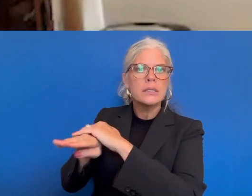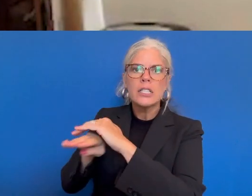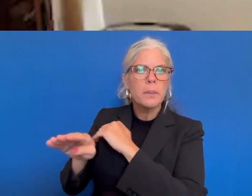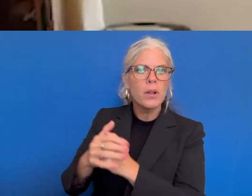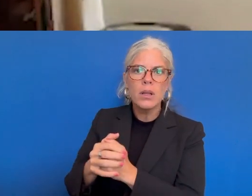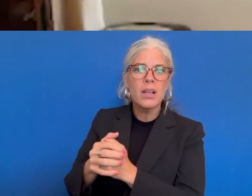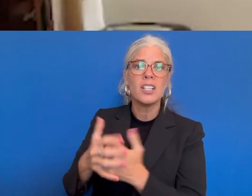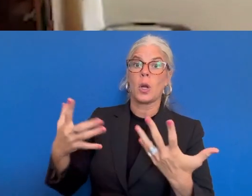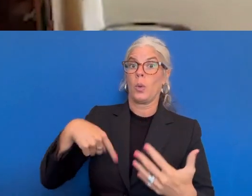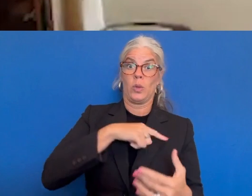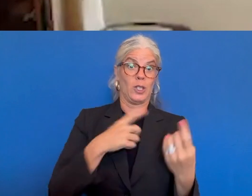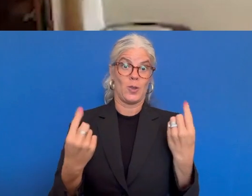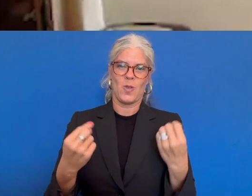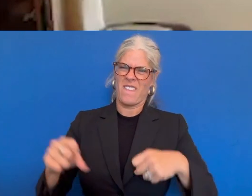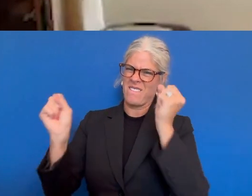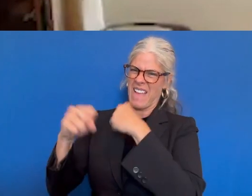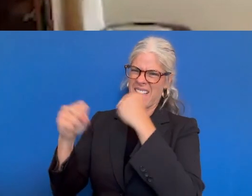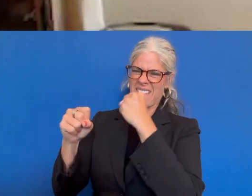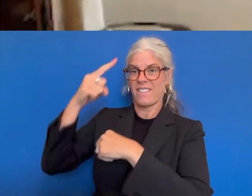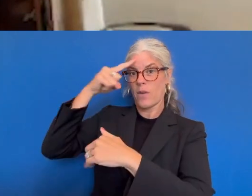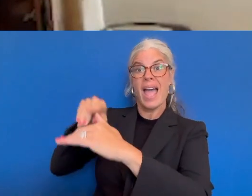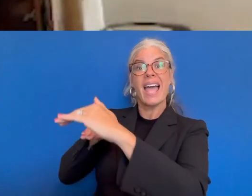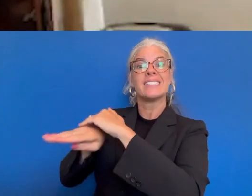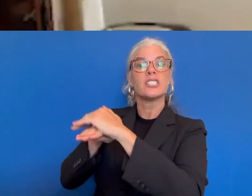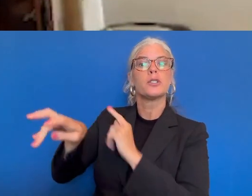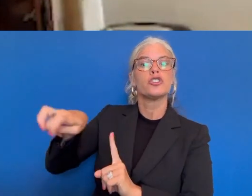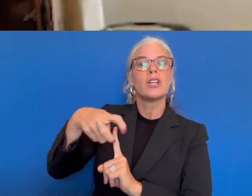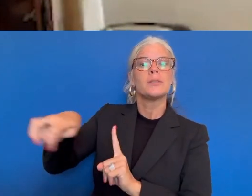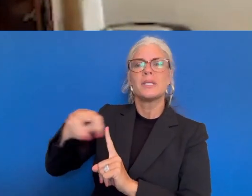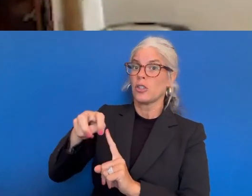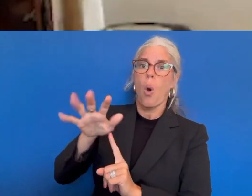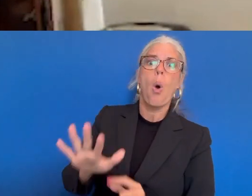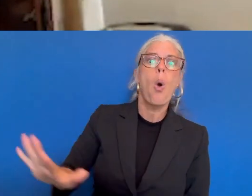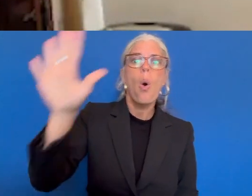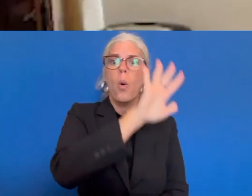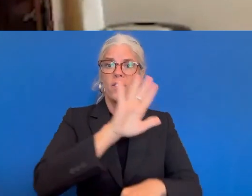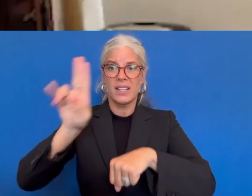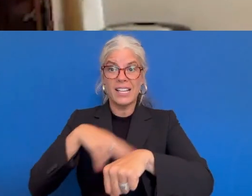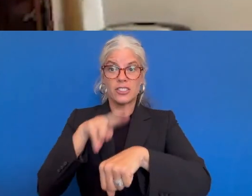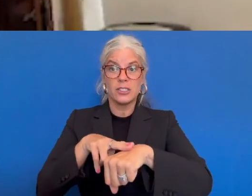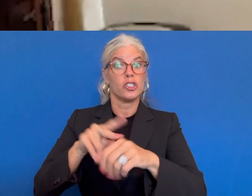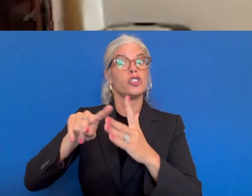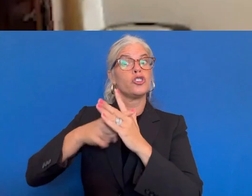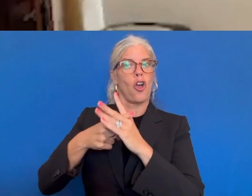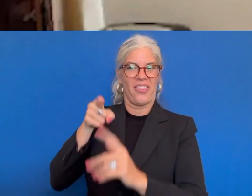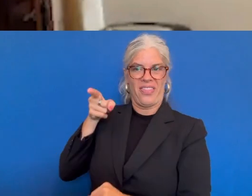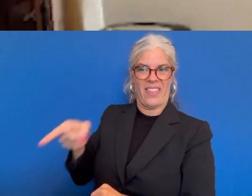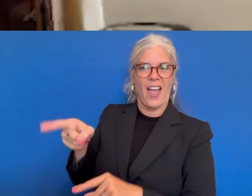all over the nation. And it started there as a case study,